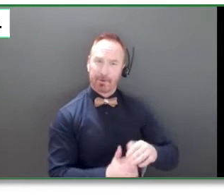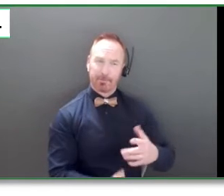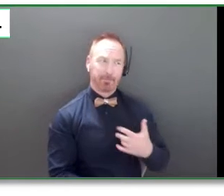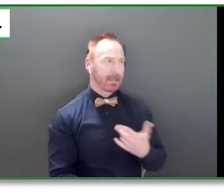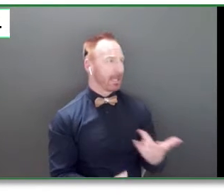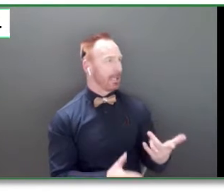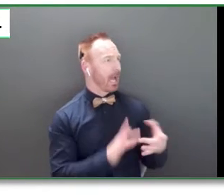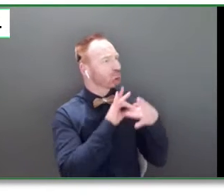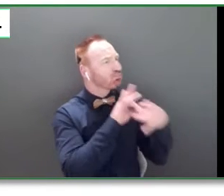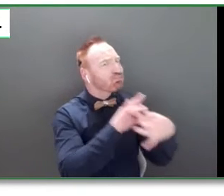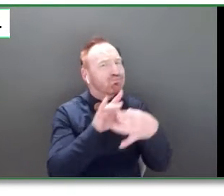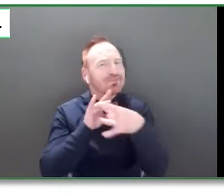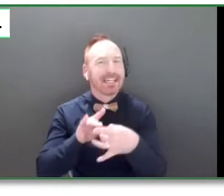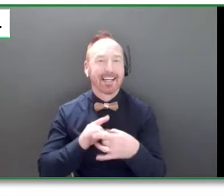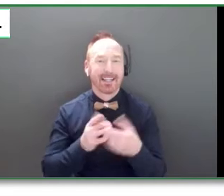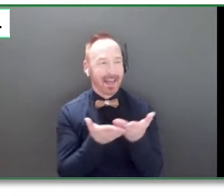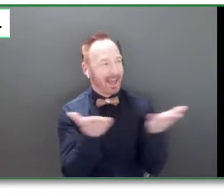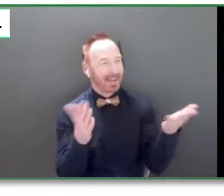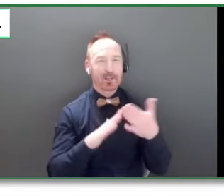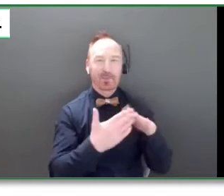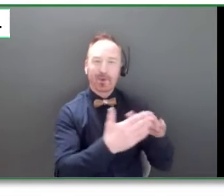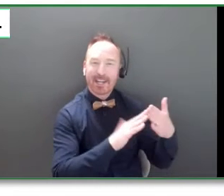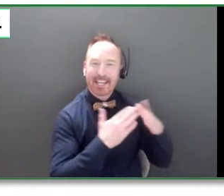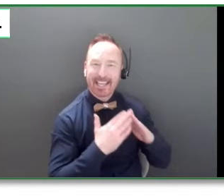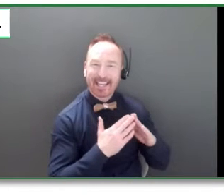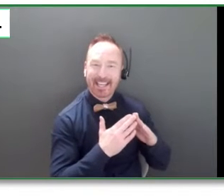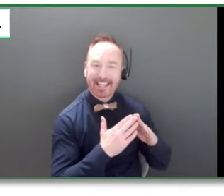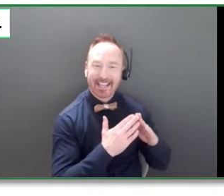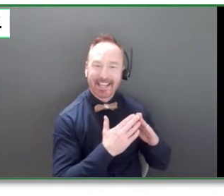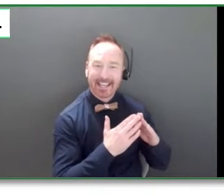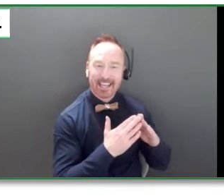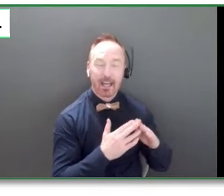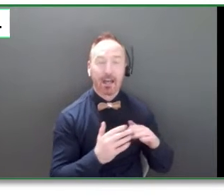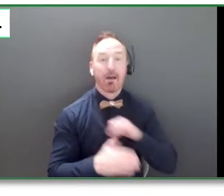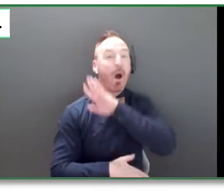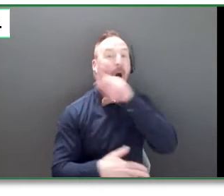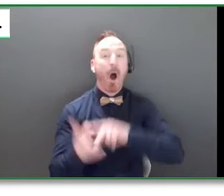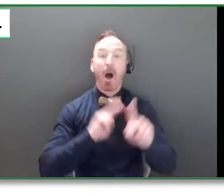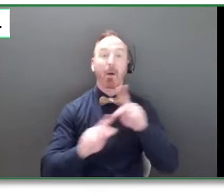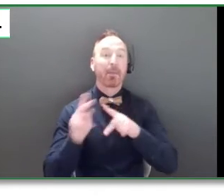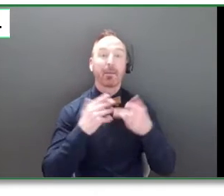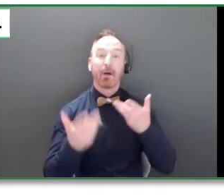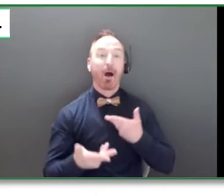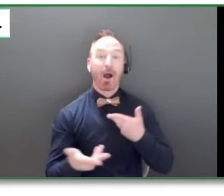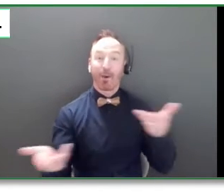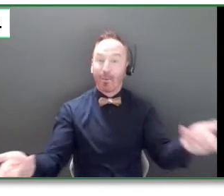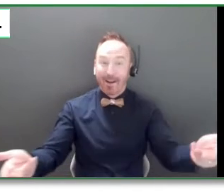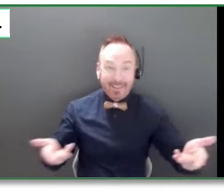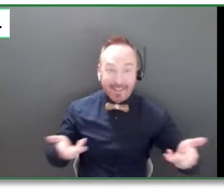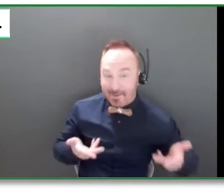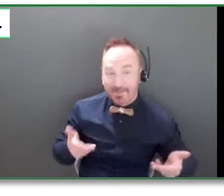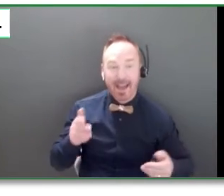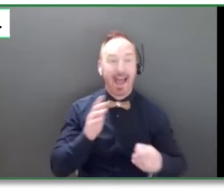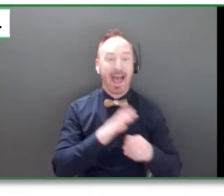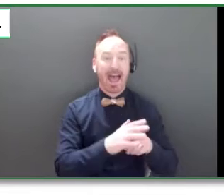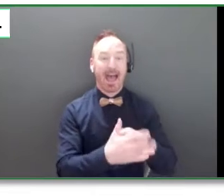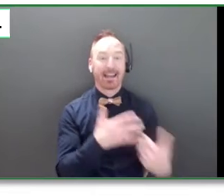can be active, and participate together. That's the winning recipe and I can't